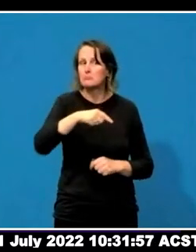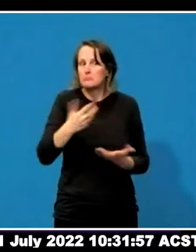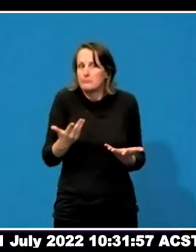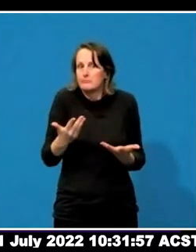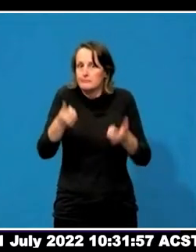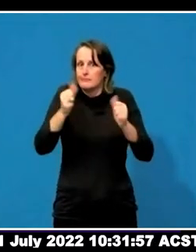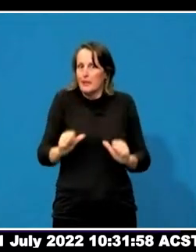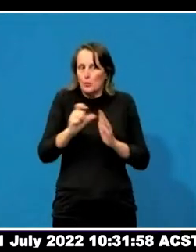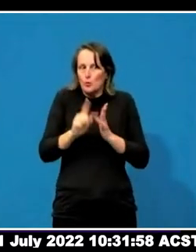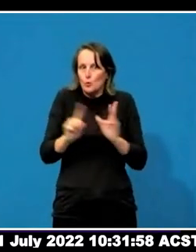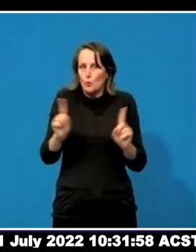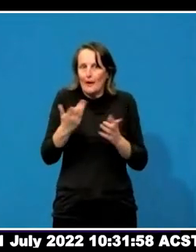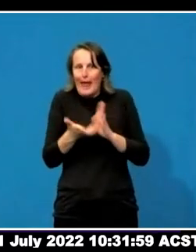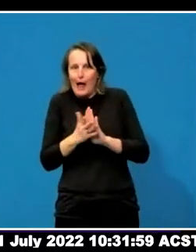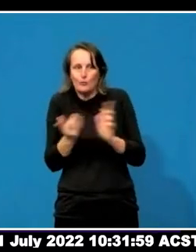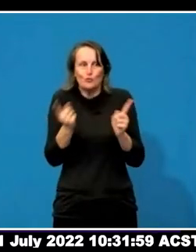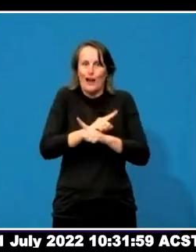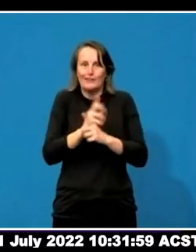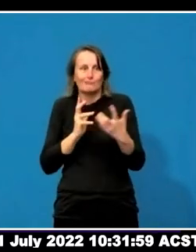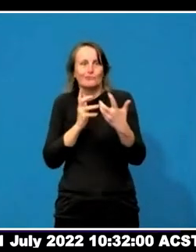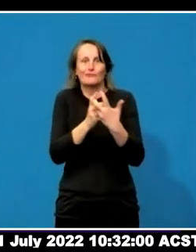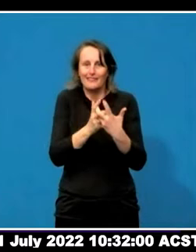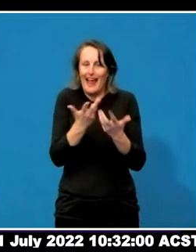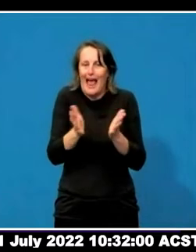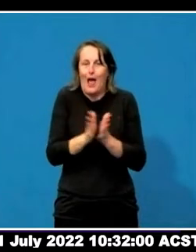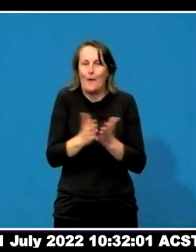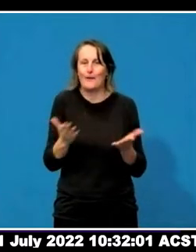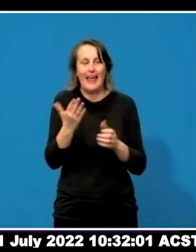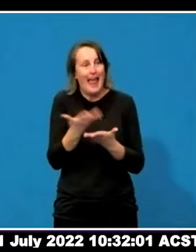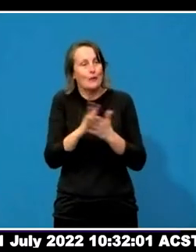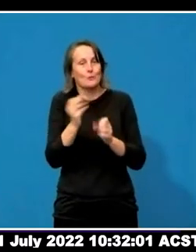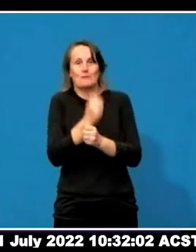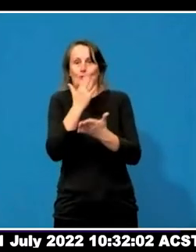ensure that First Nations people with disability in these areas receive the